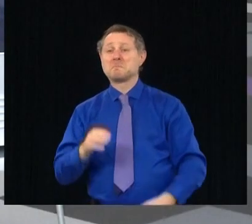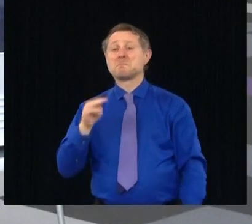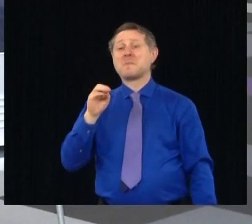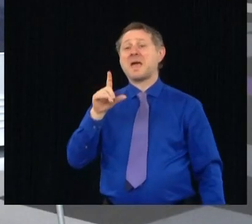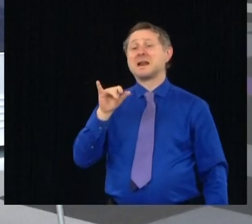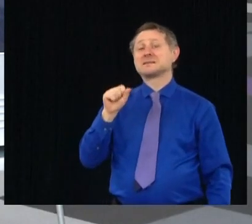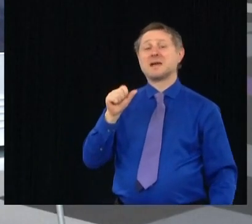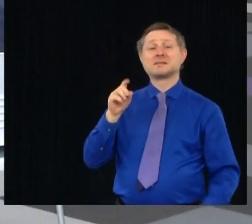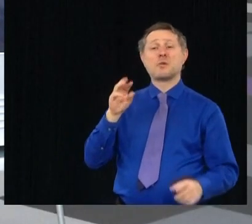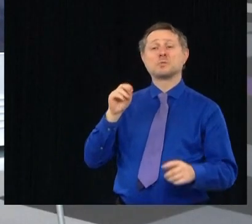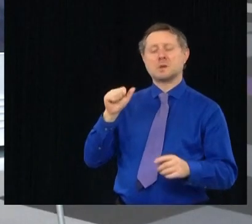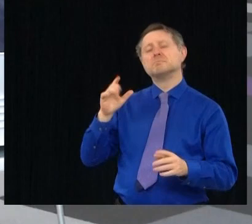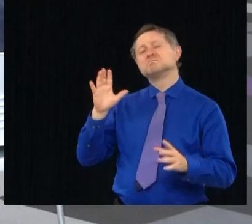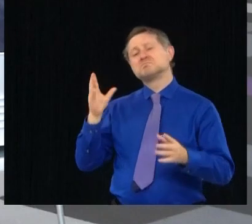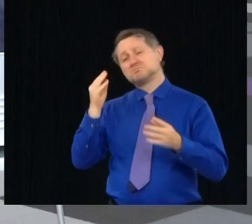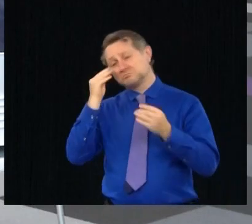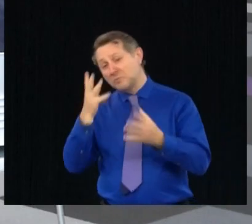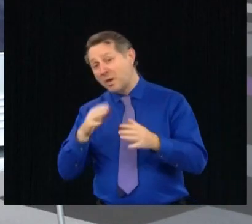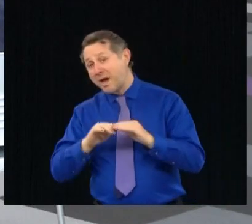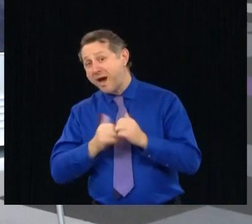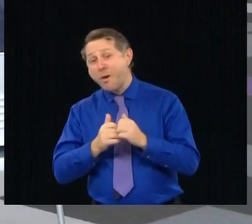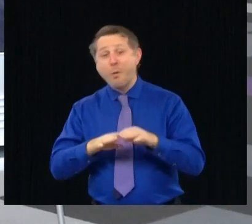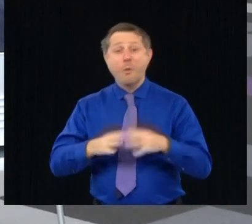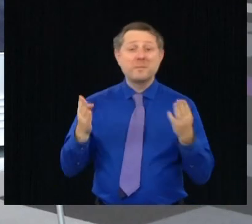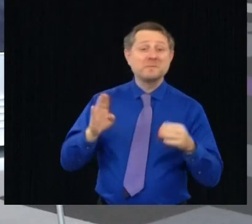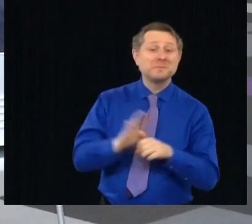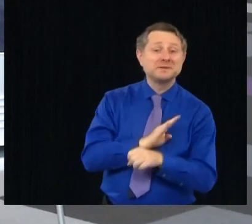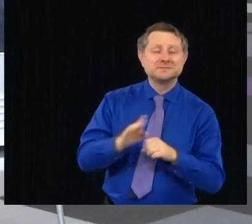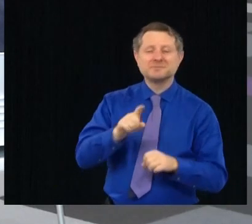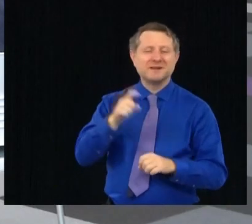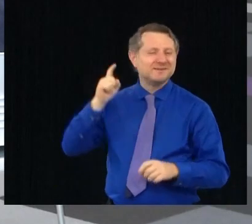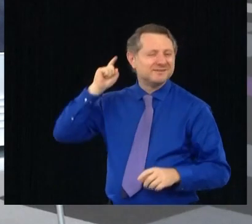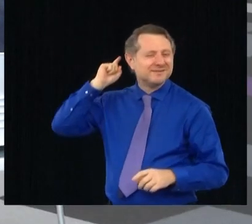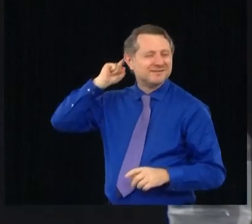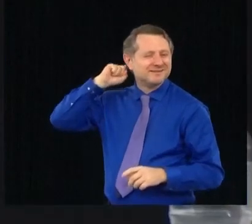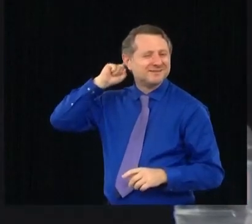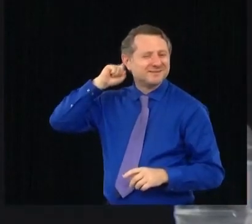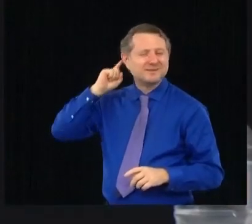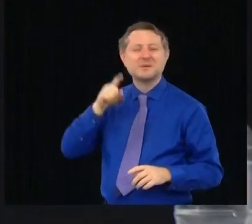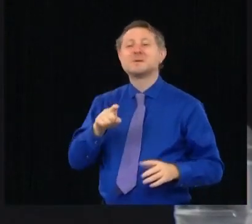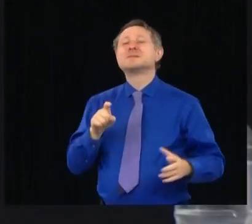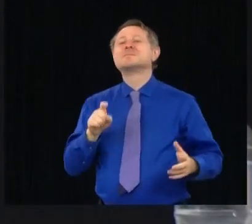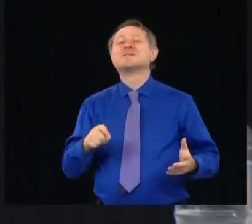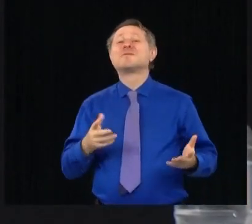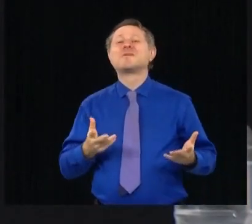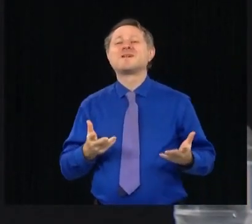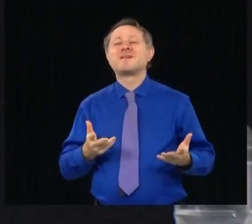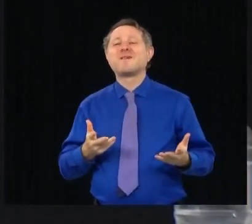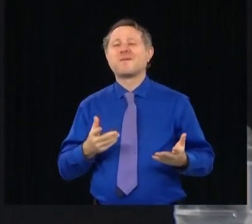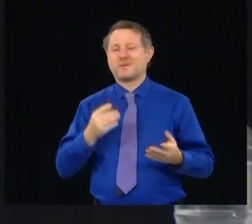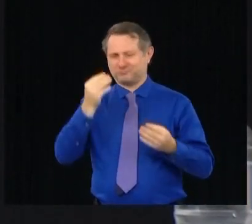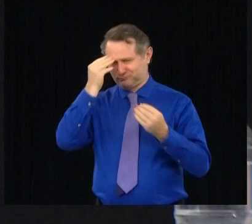SPECIFIC. SO I WOULD URGE THAT THEY70D■ AO THAT. IN PART OF THE BUSINESS